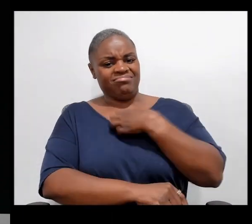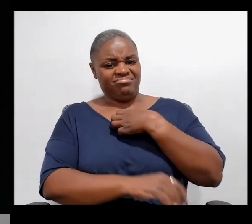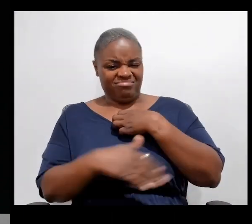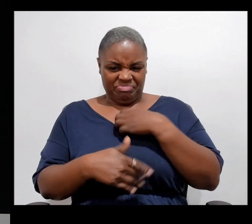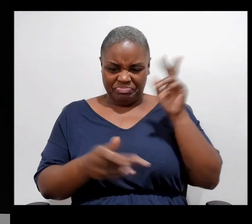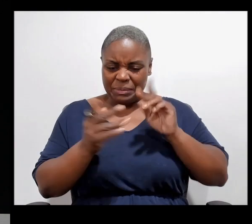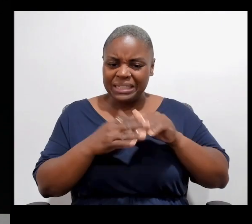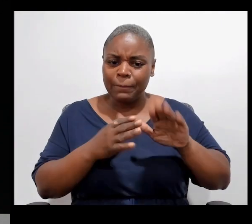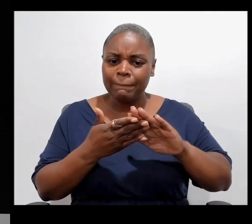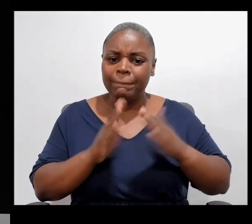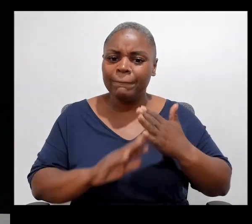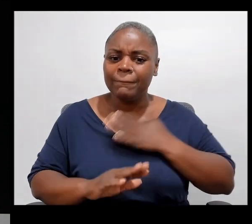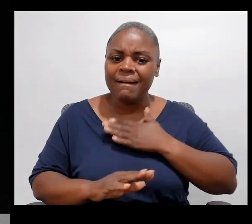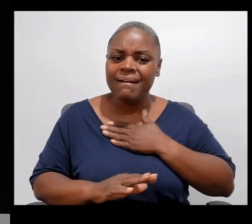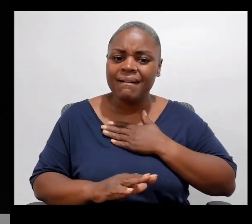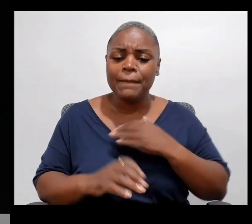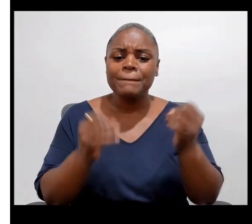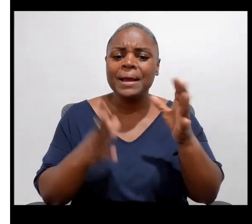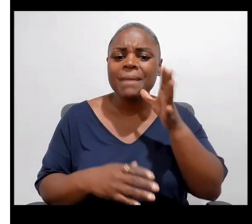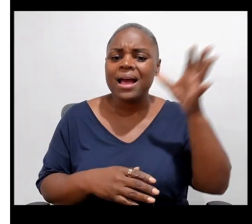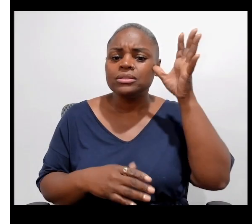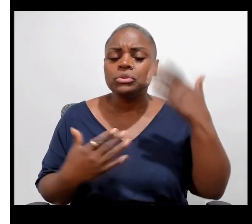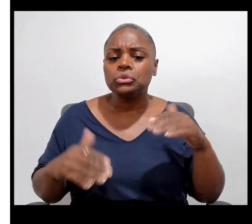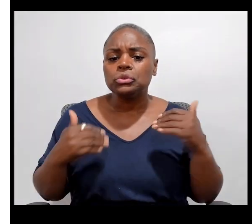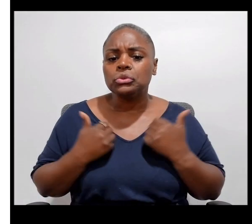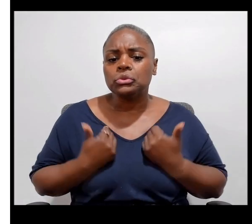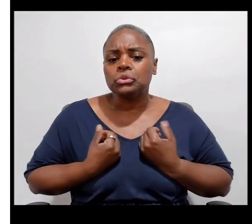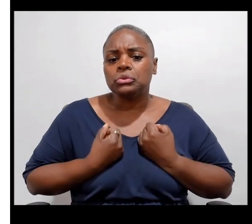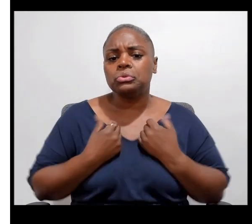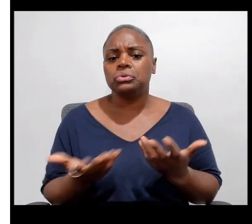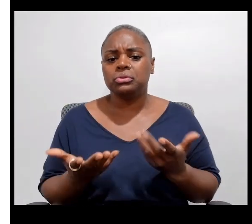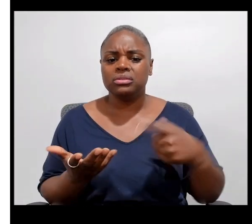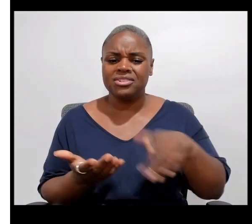and the people that are in my community. So many parents are just exhausted.